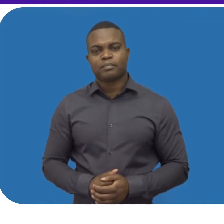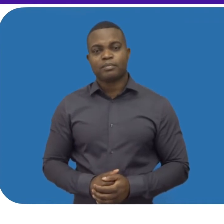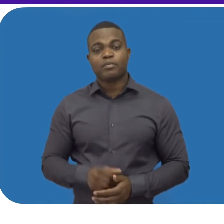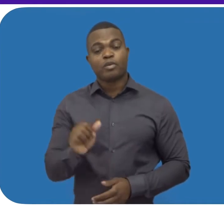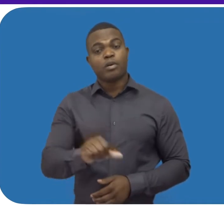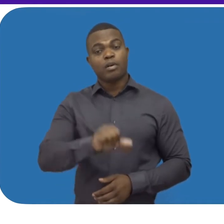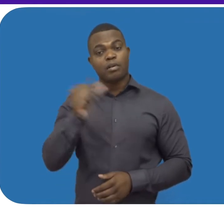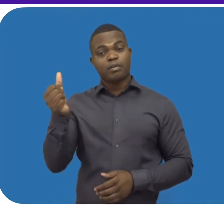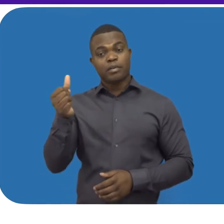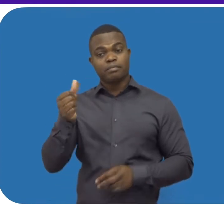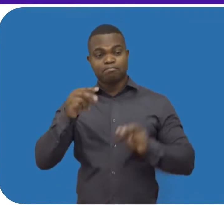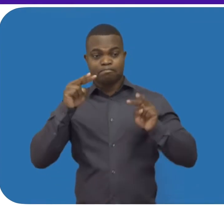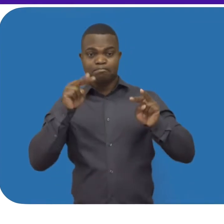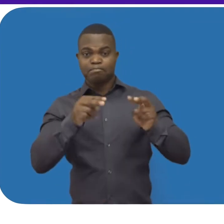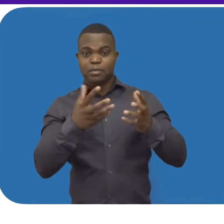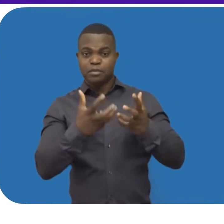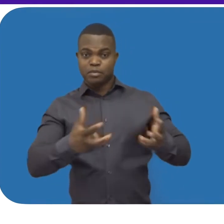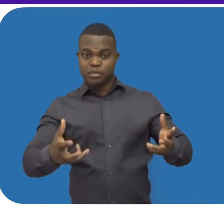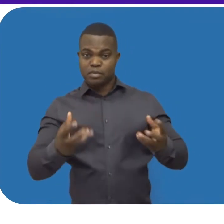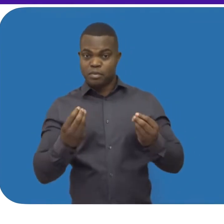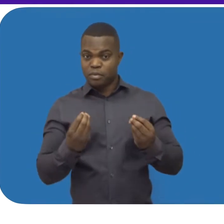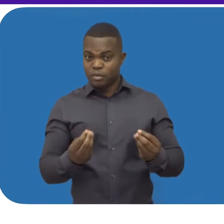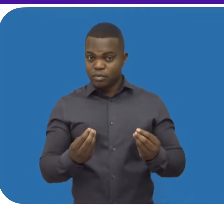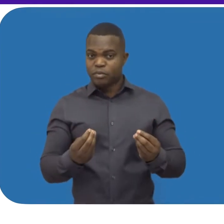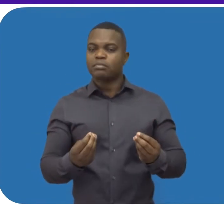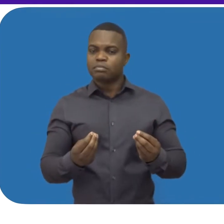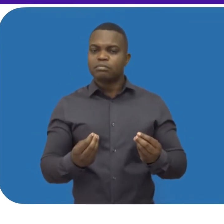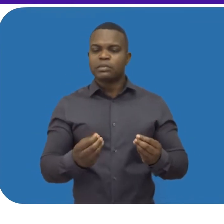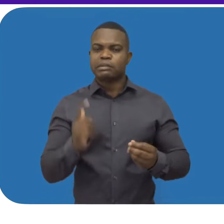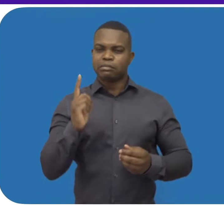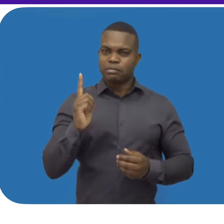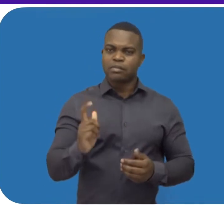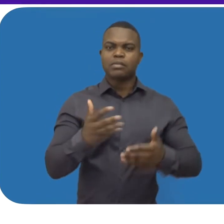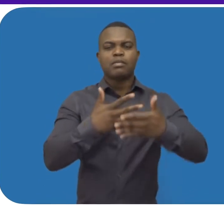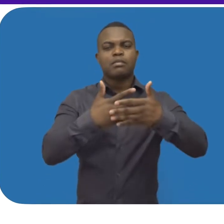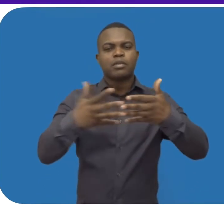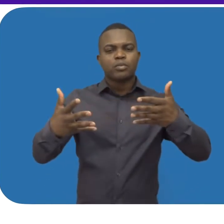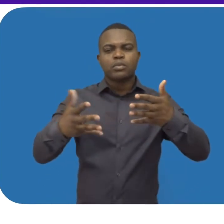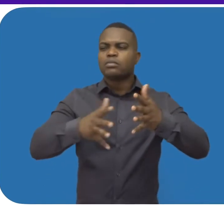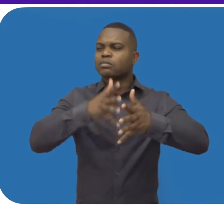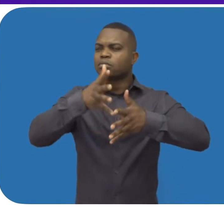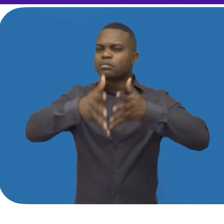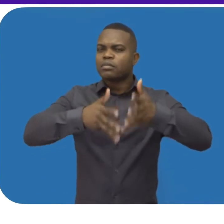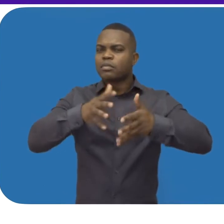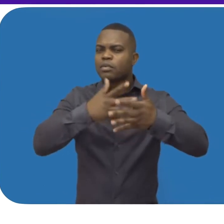Another way to look for relevant resources is to start by looking up the language you are interested in.